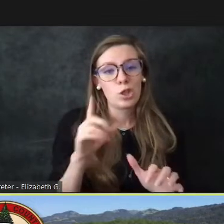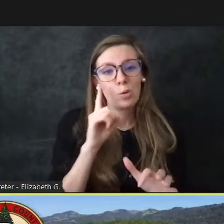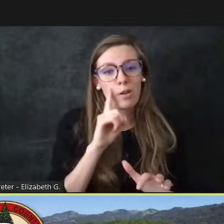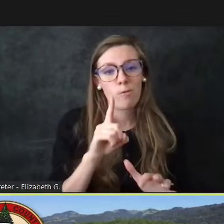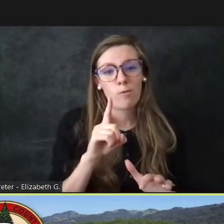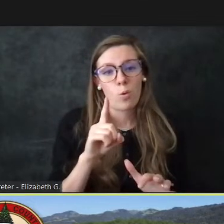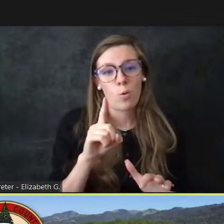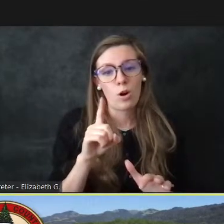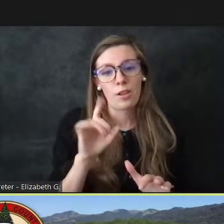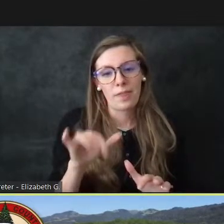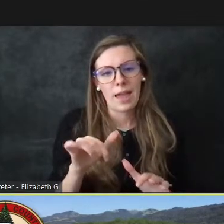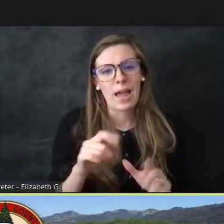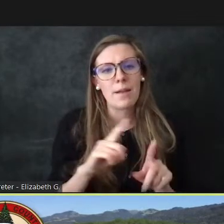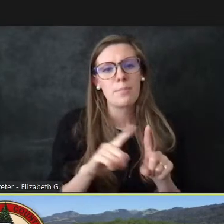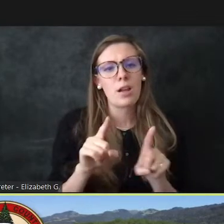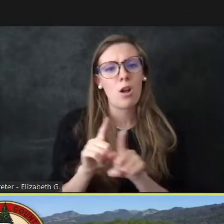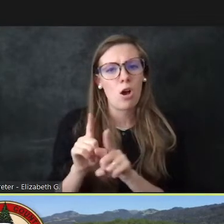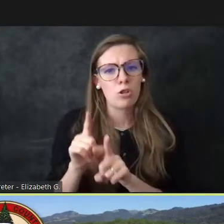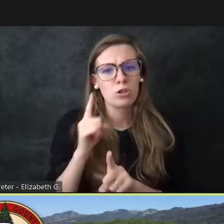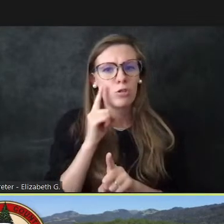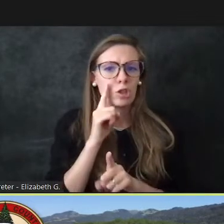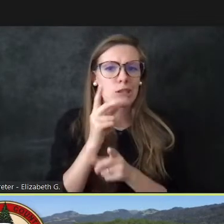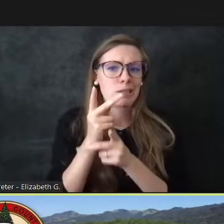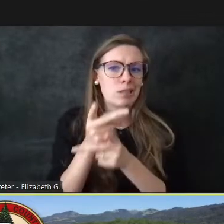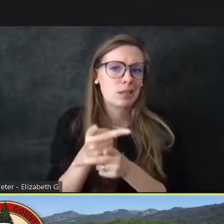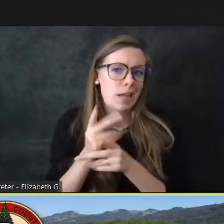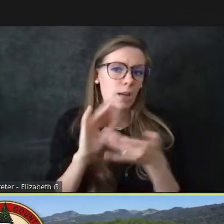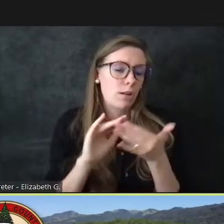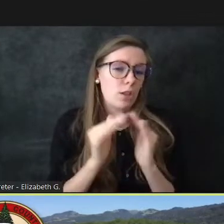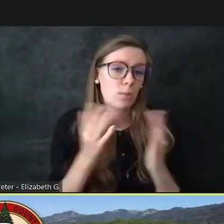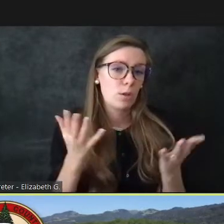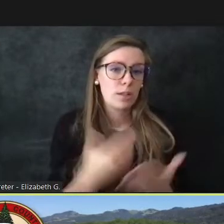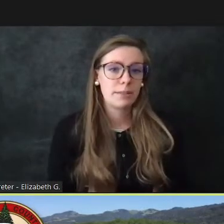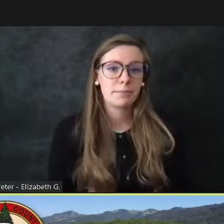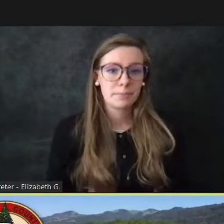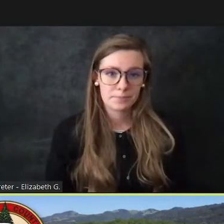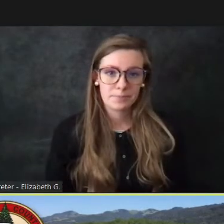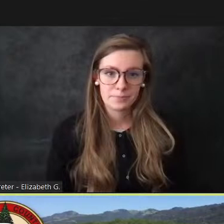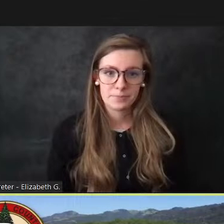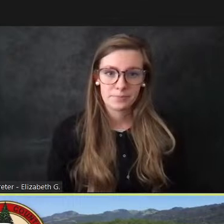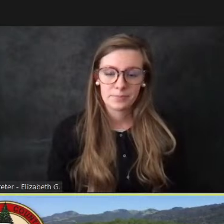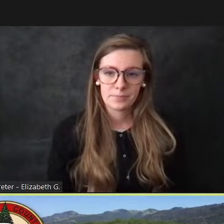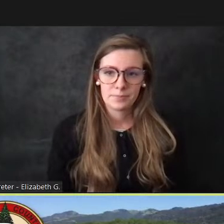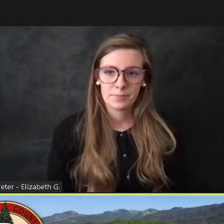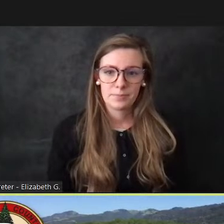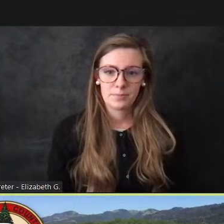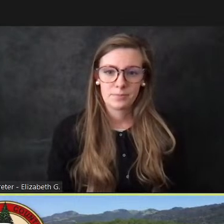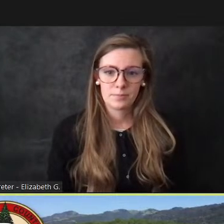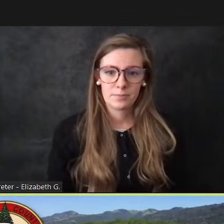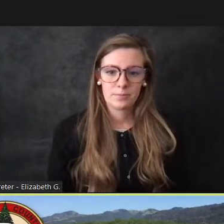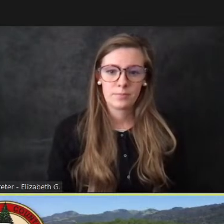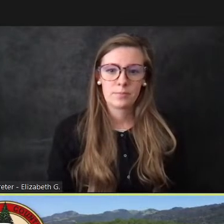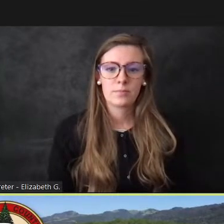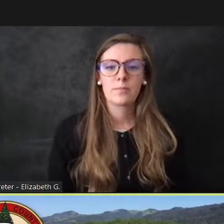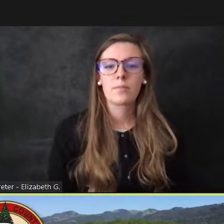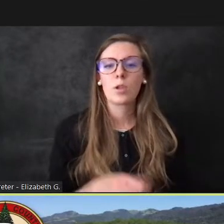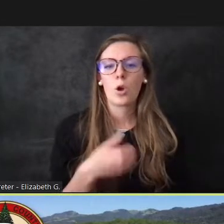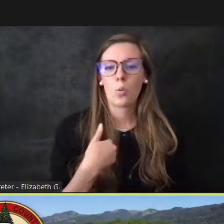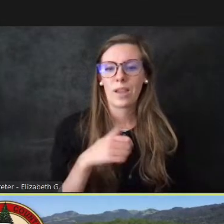But we should also do it just for the carrying part of the community. So another question that I received is